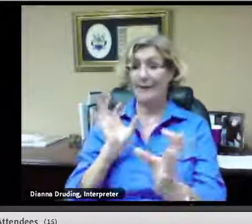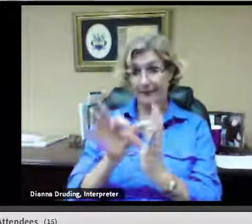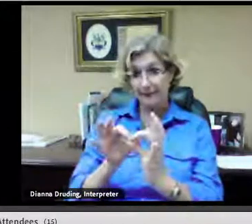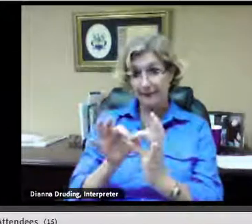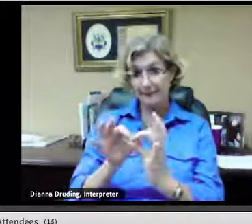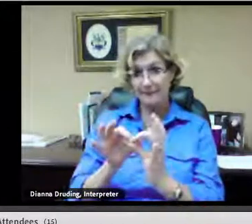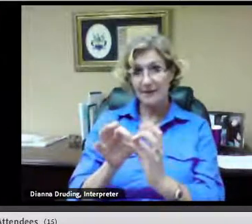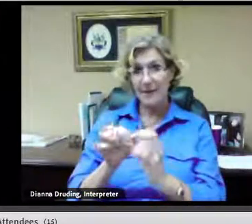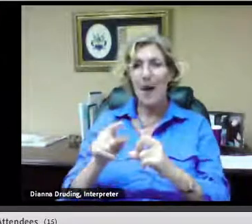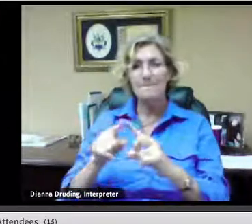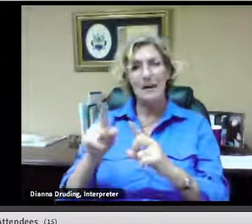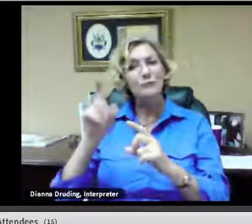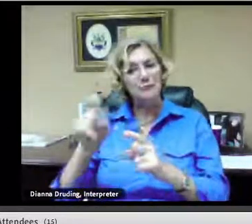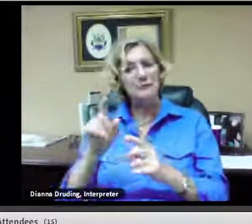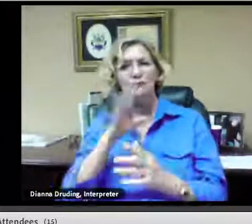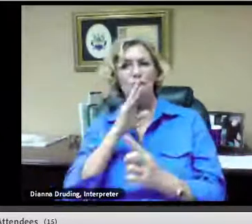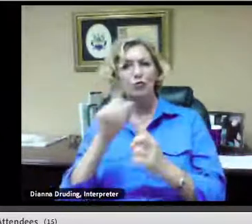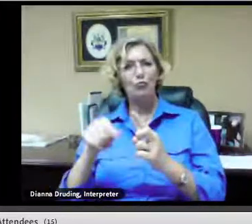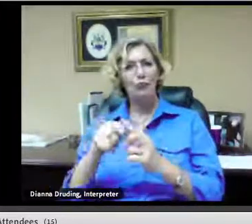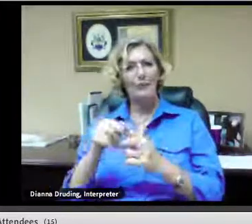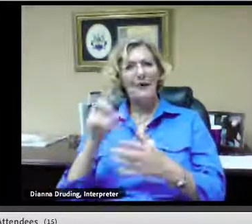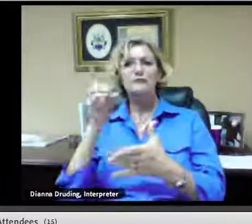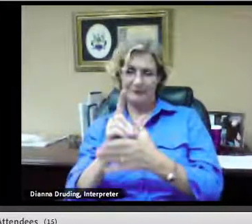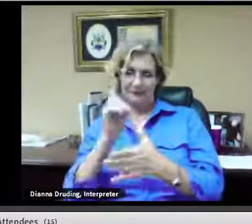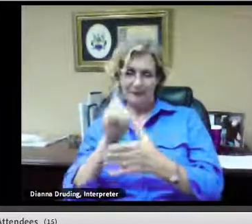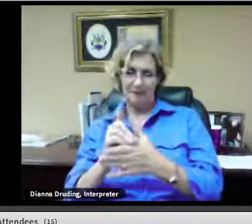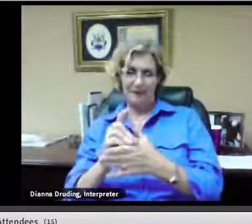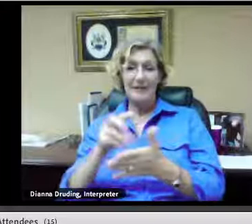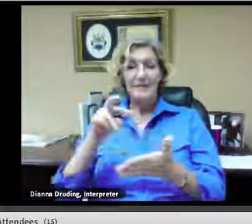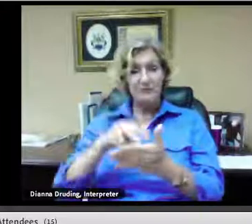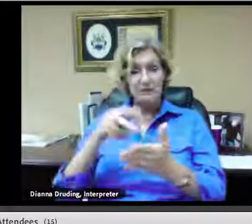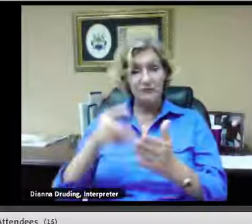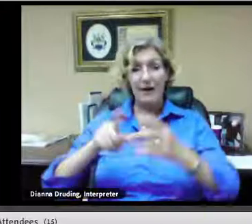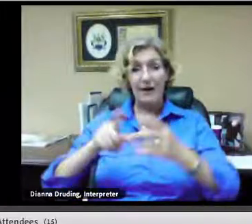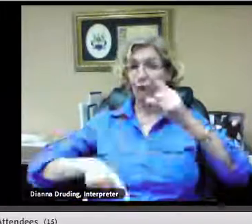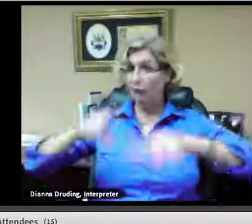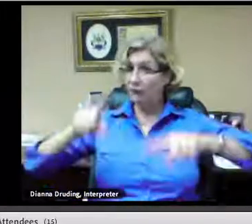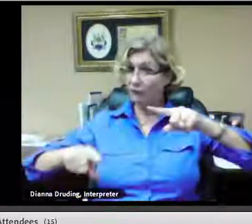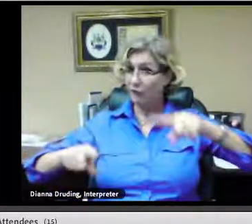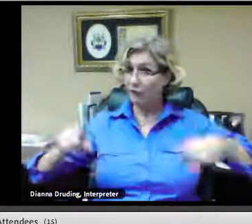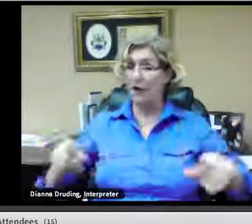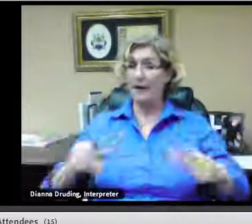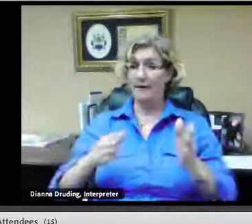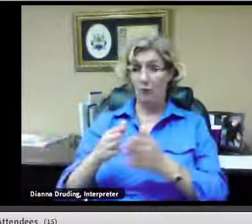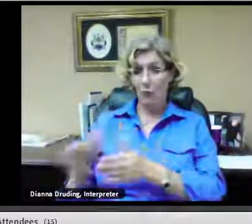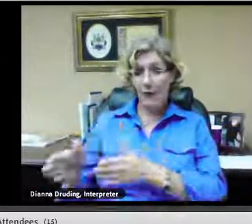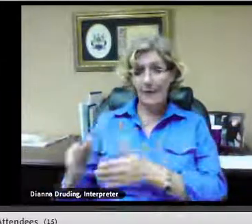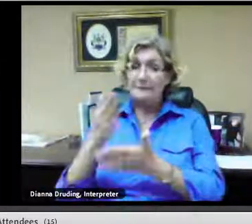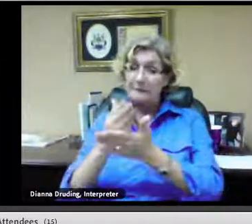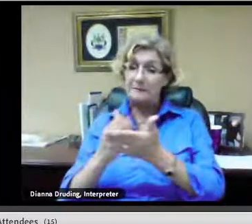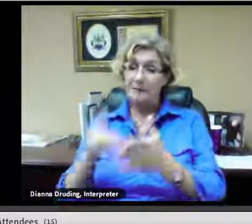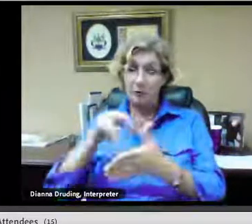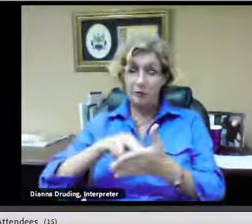So it's defined in a variety of ways. Some of those definitions are developed by professional organizations.